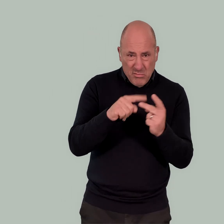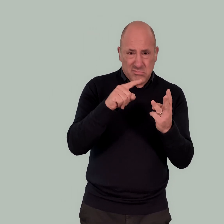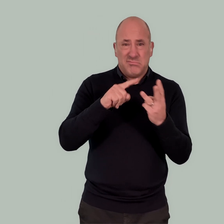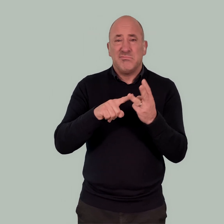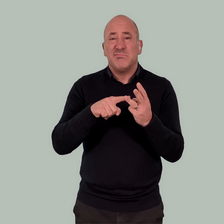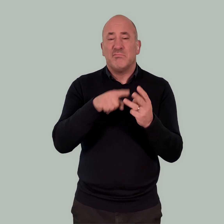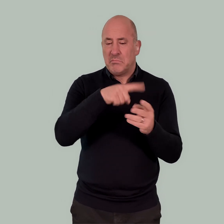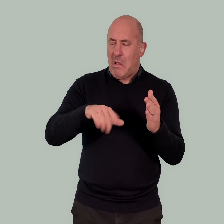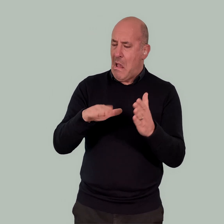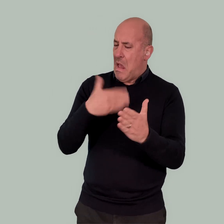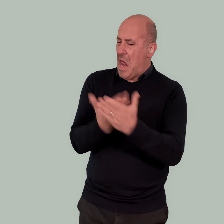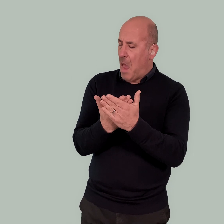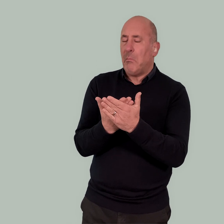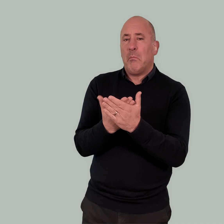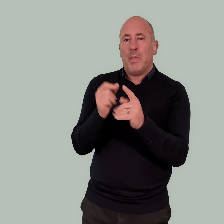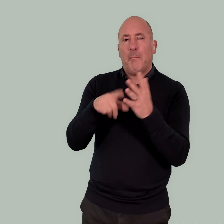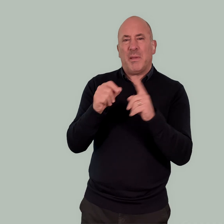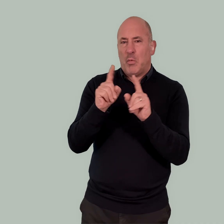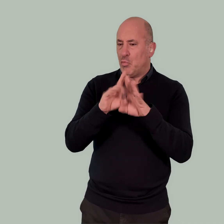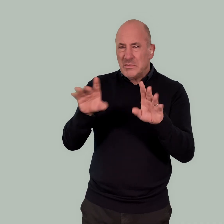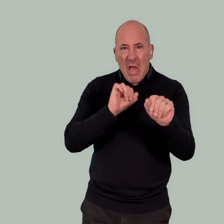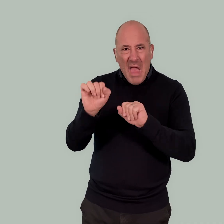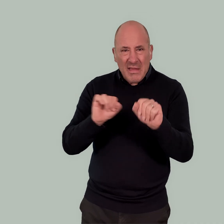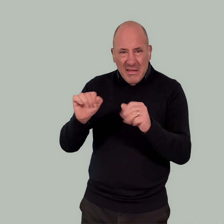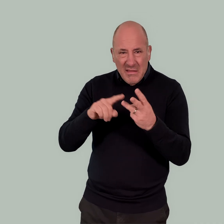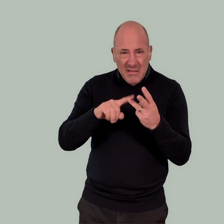experience of claiming PIP;